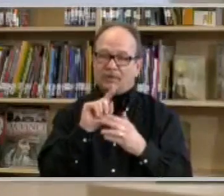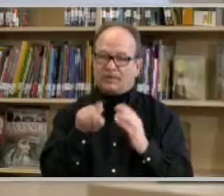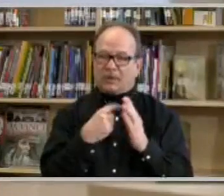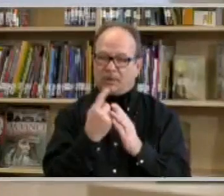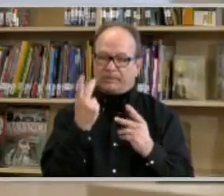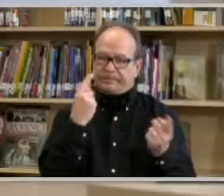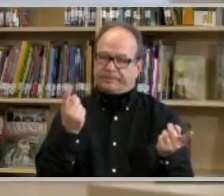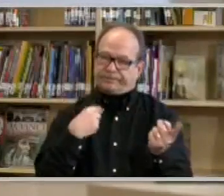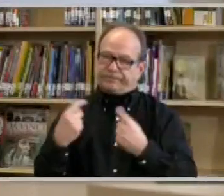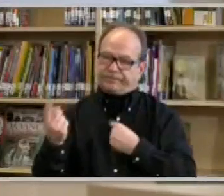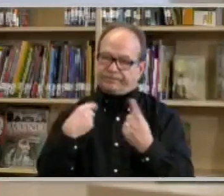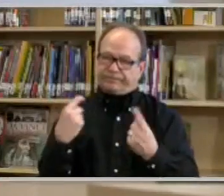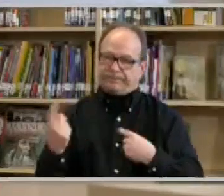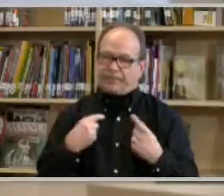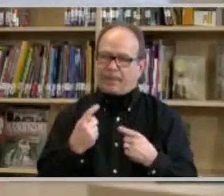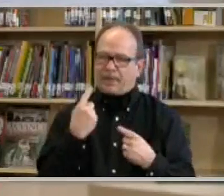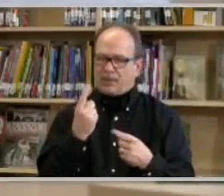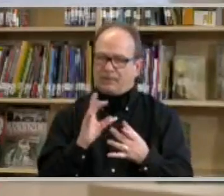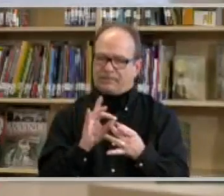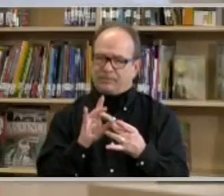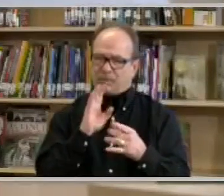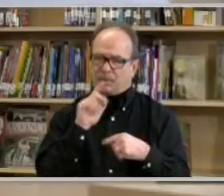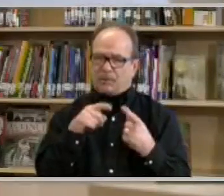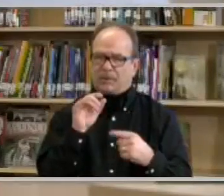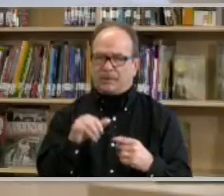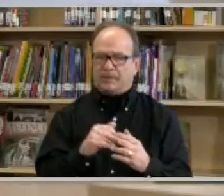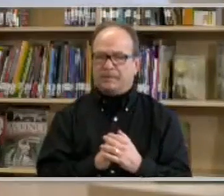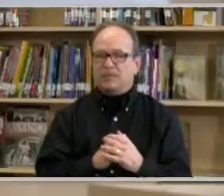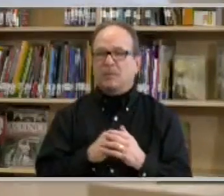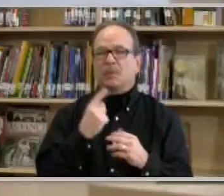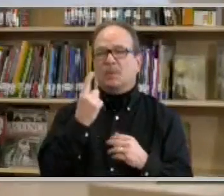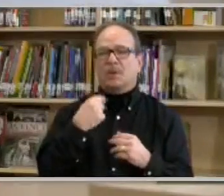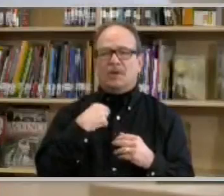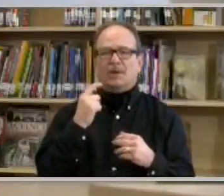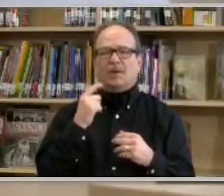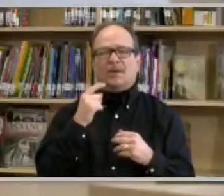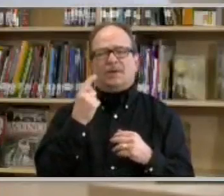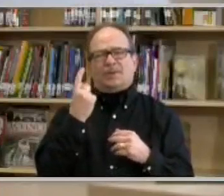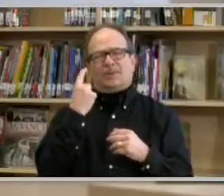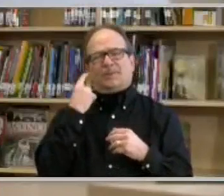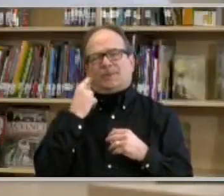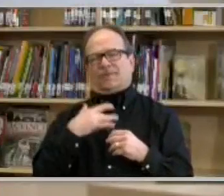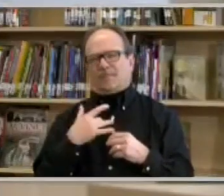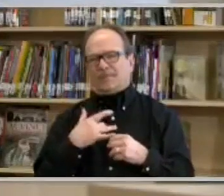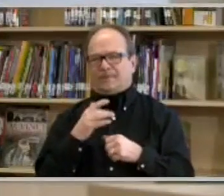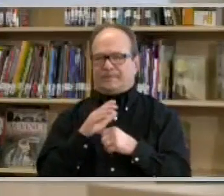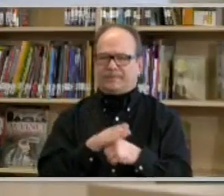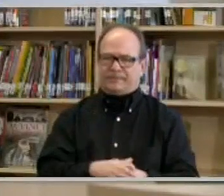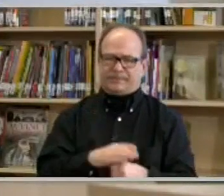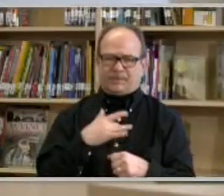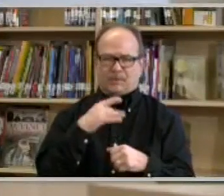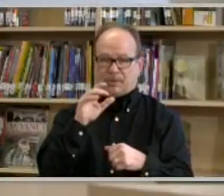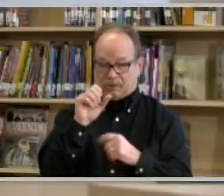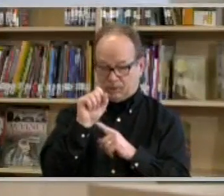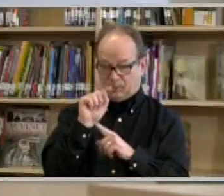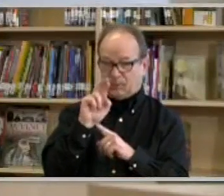WHEN I HAVE OPEN OFFICE HOURS SOME OF THE EMPLOYEES COME TALK TO ME, AND ONE OF THE NUMBER ONE ISSUES I HEARD FROM CALL TAKERS